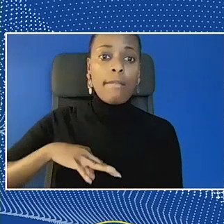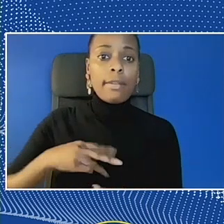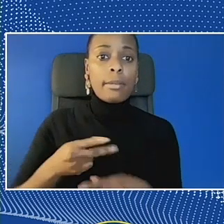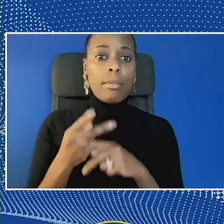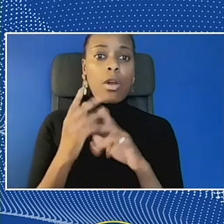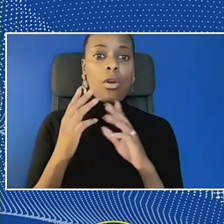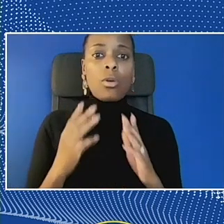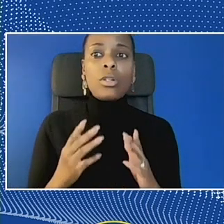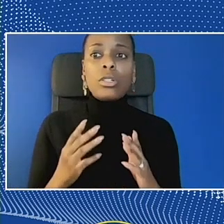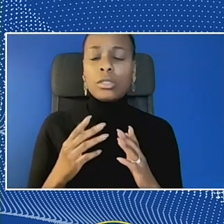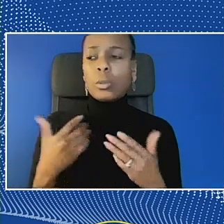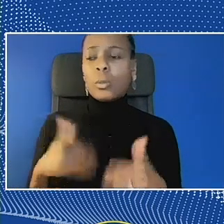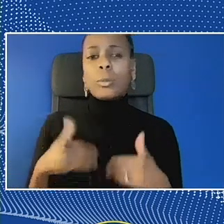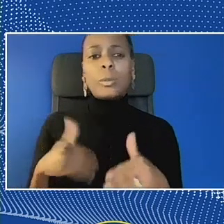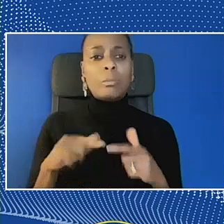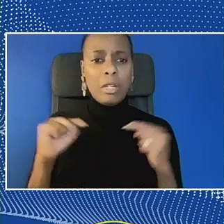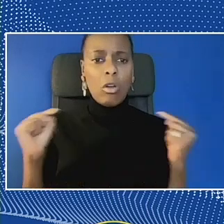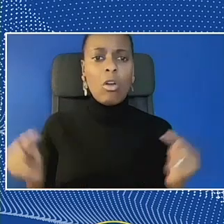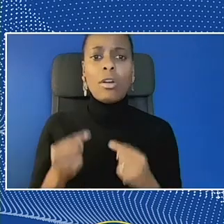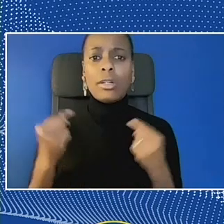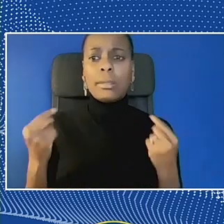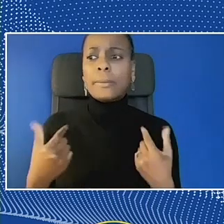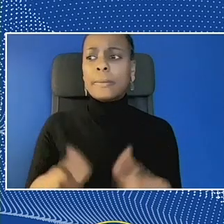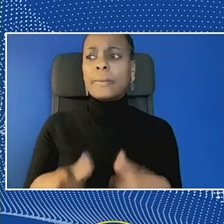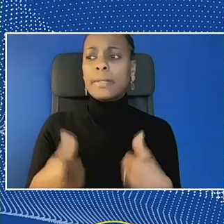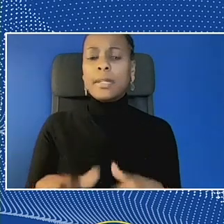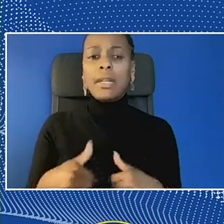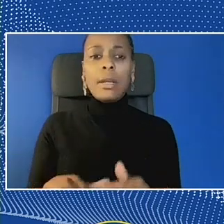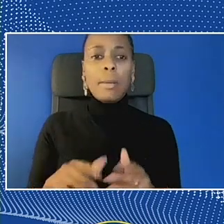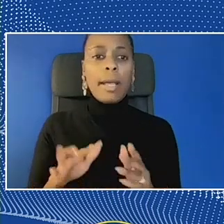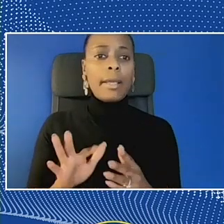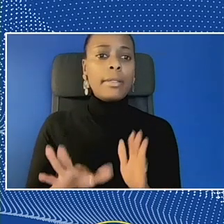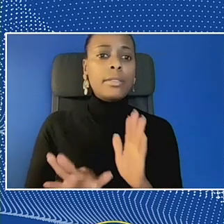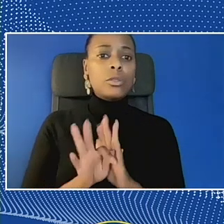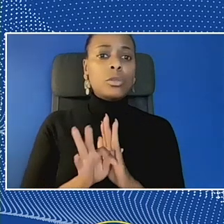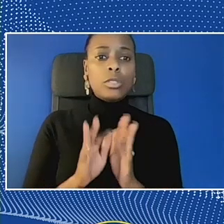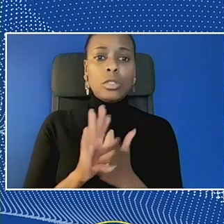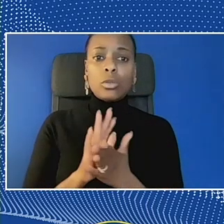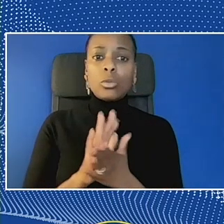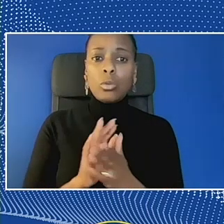incredibly harmed by choosing the school that they went to yesterday, including